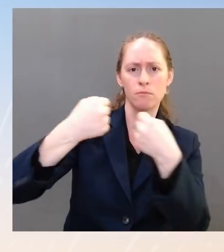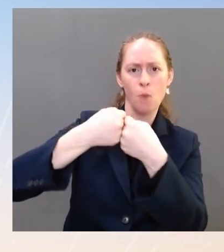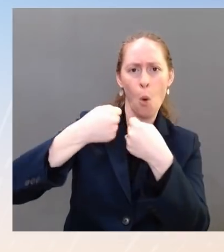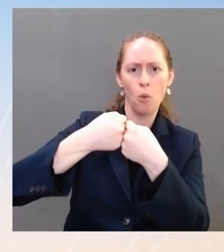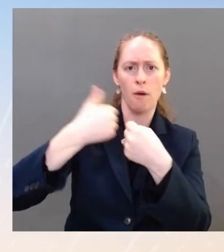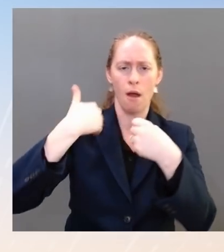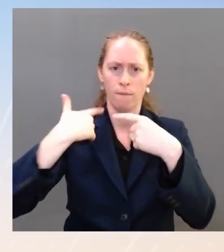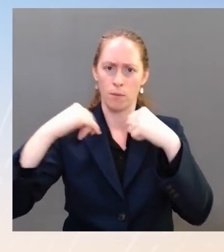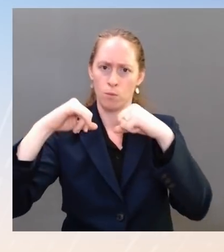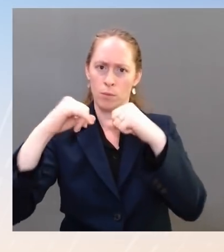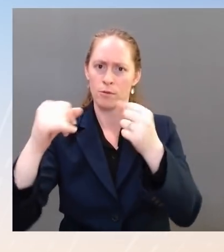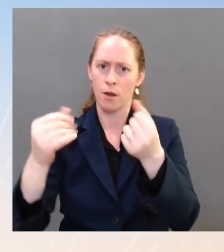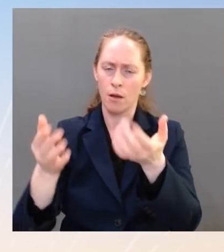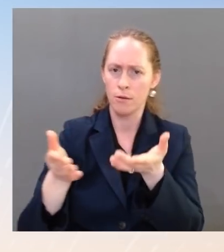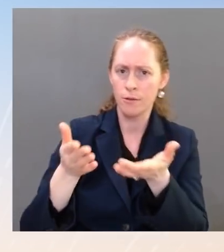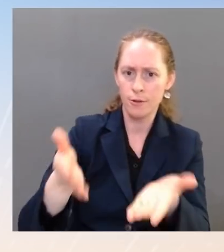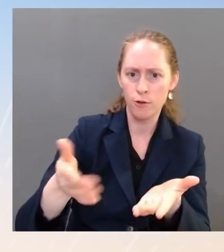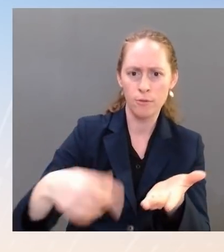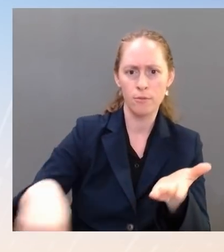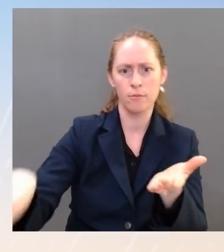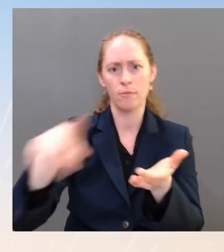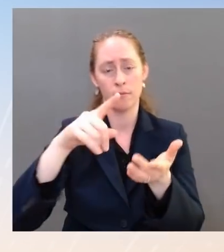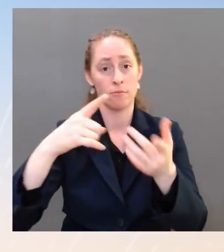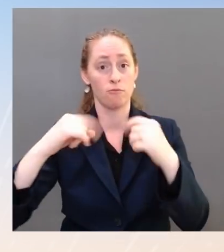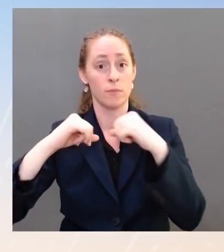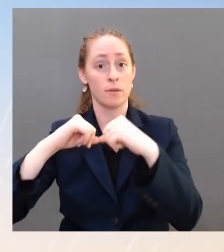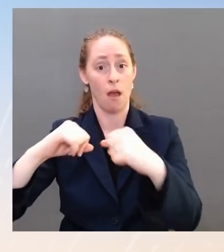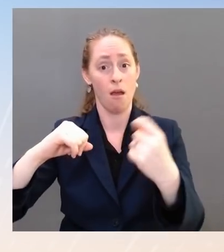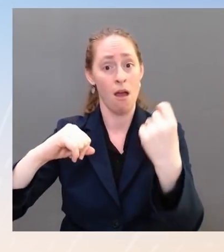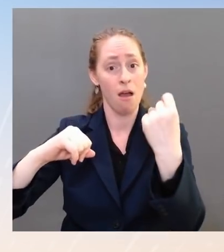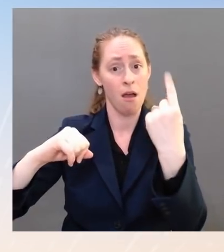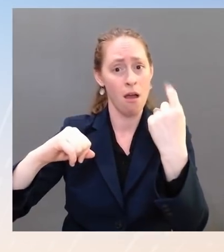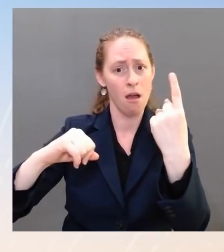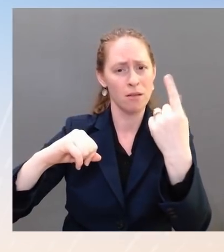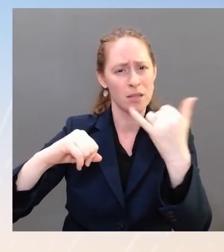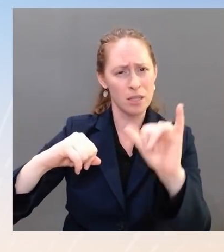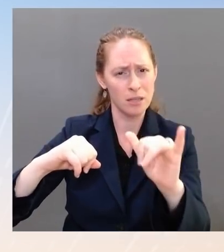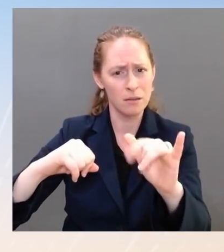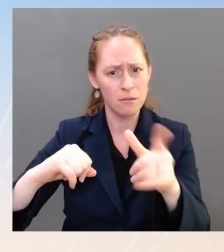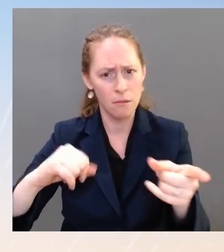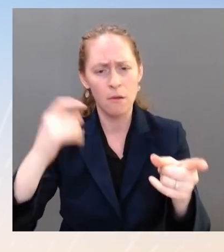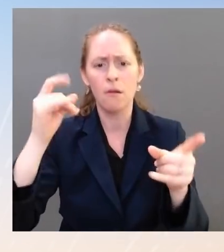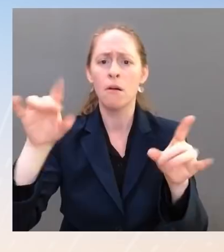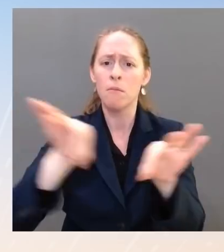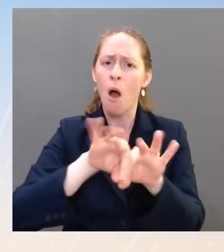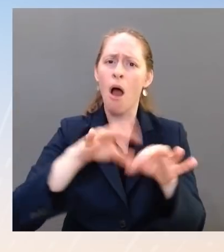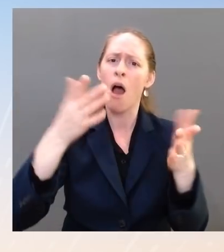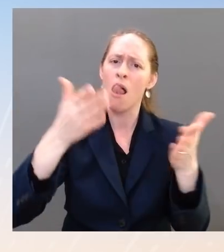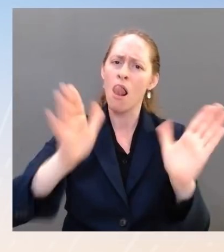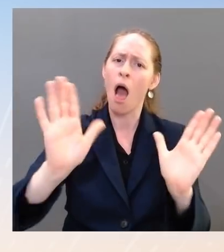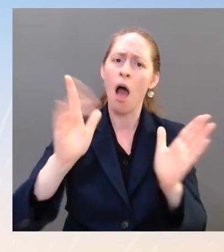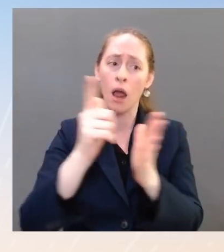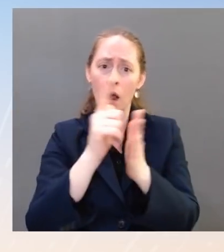We're doing so much with all of us together under the leadership of Mitch Landrieu and the vision of President Biden.